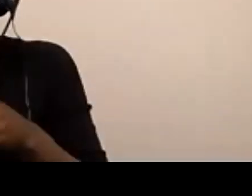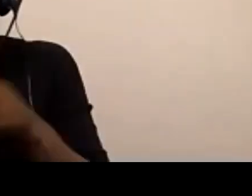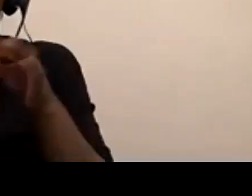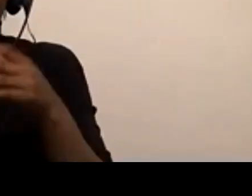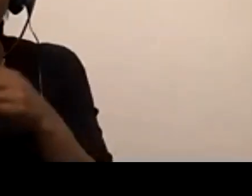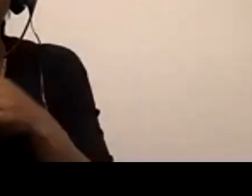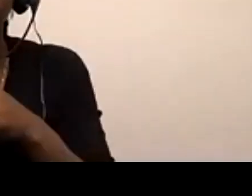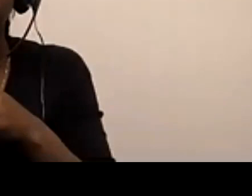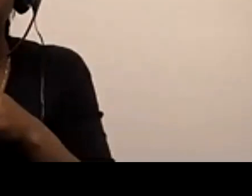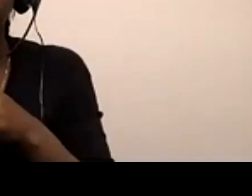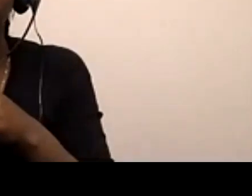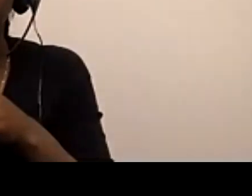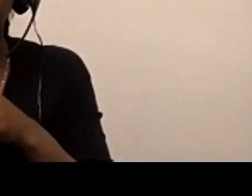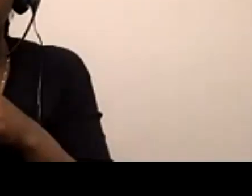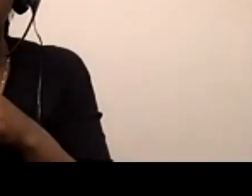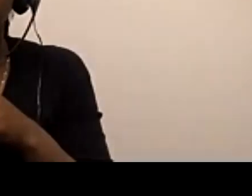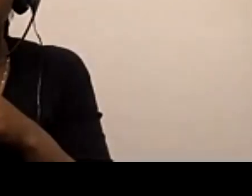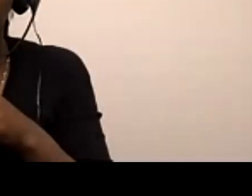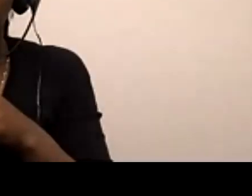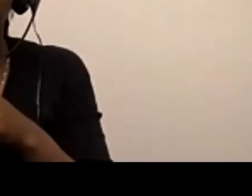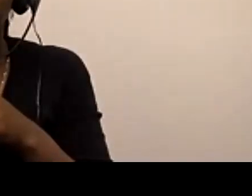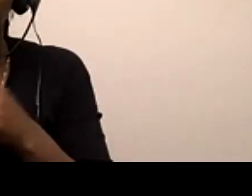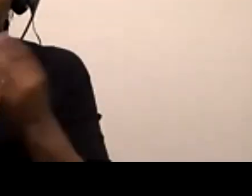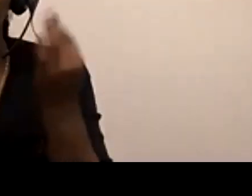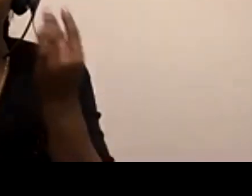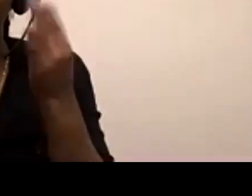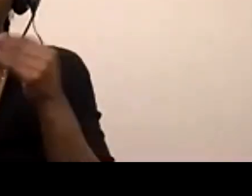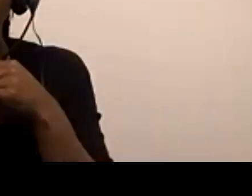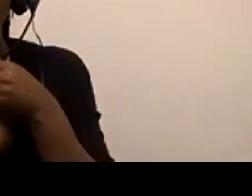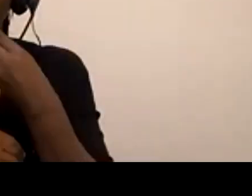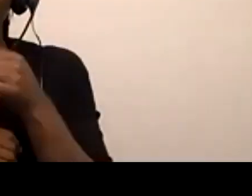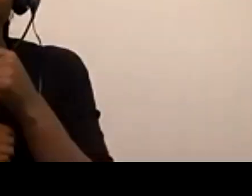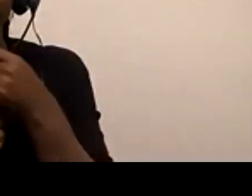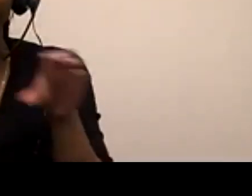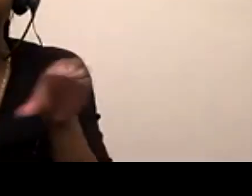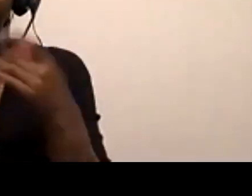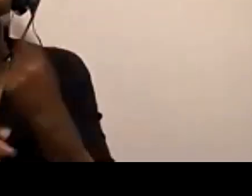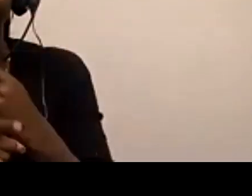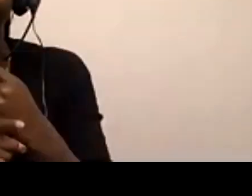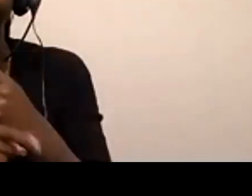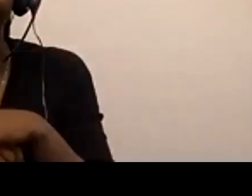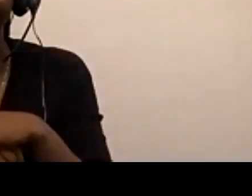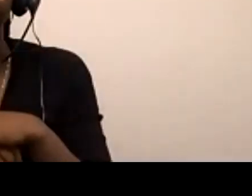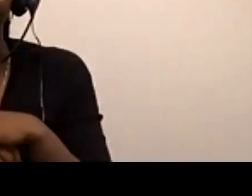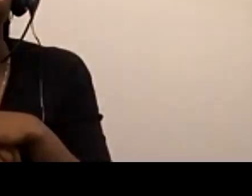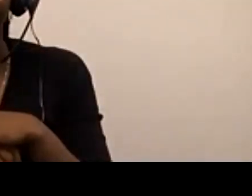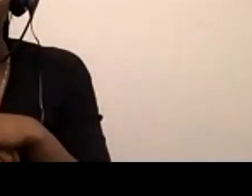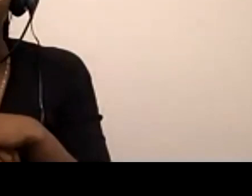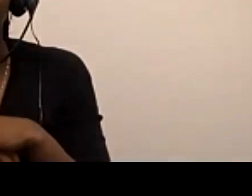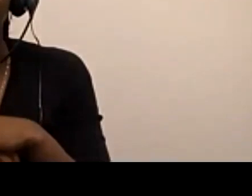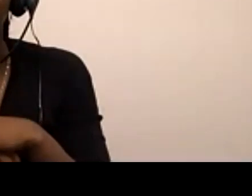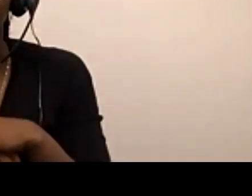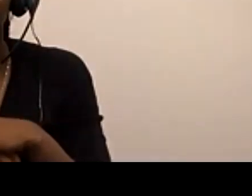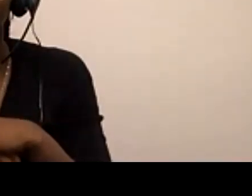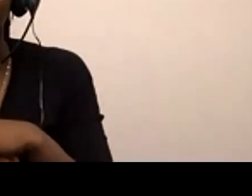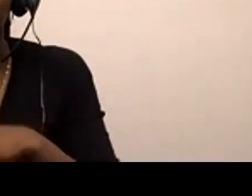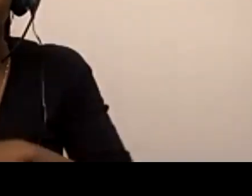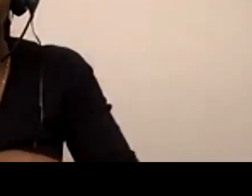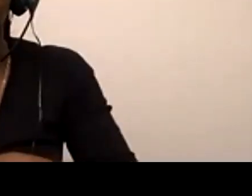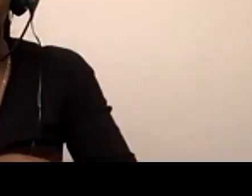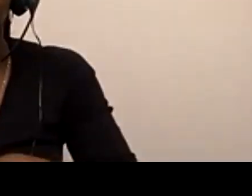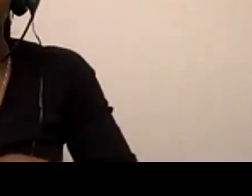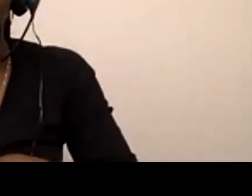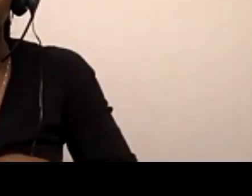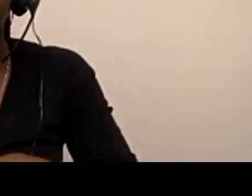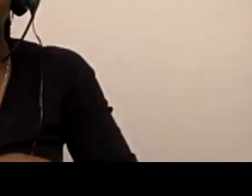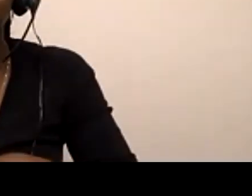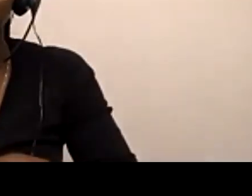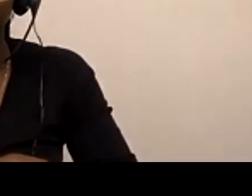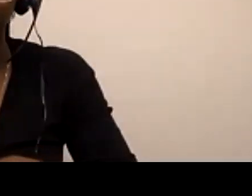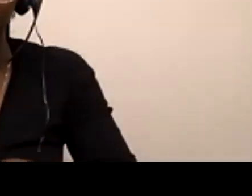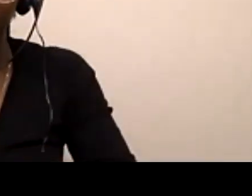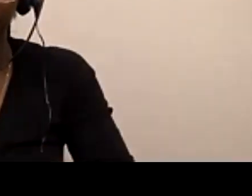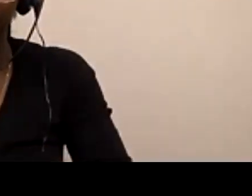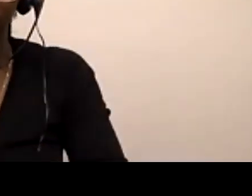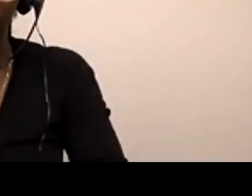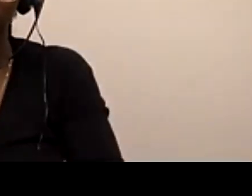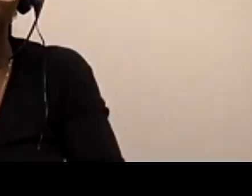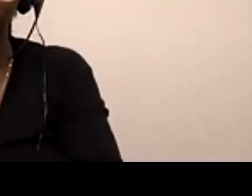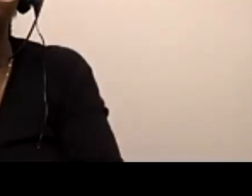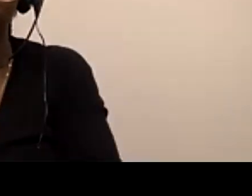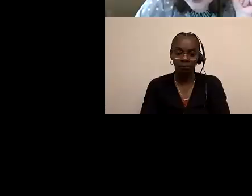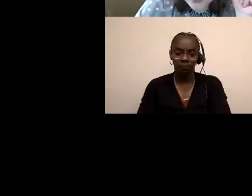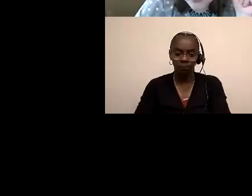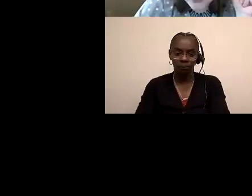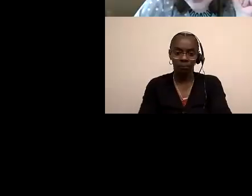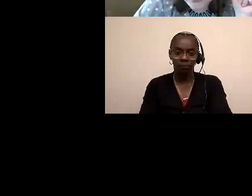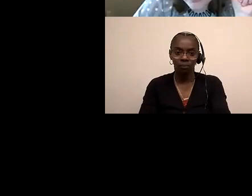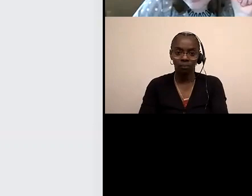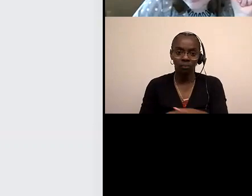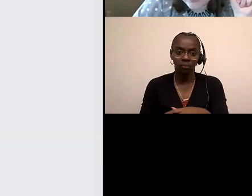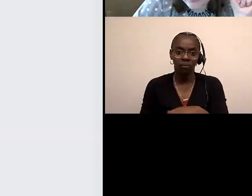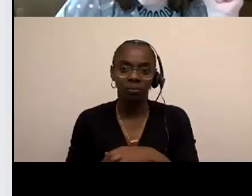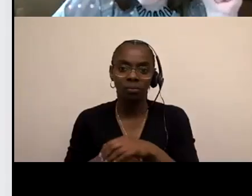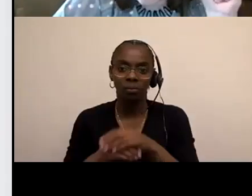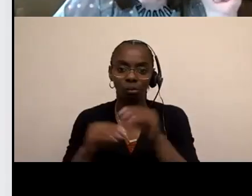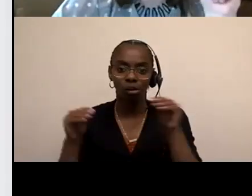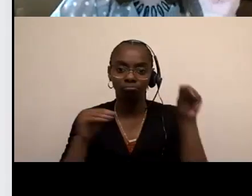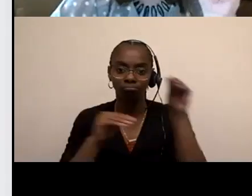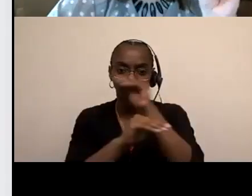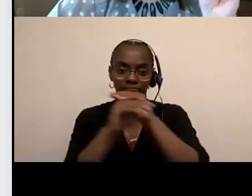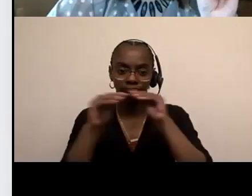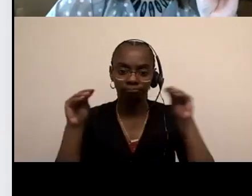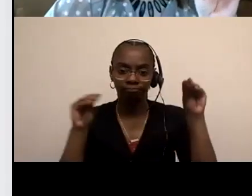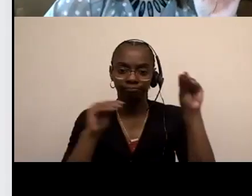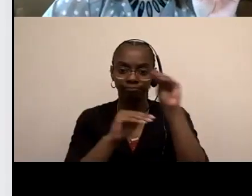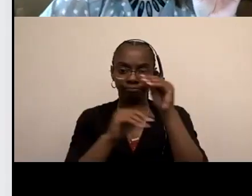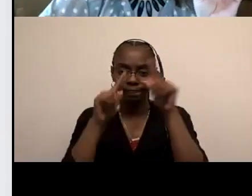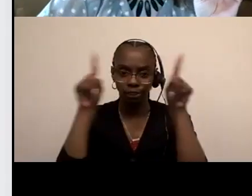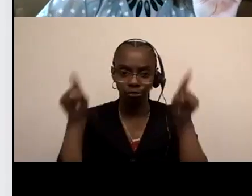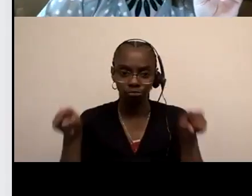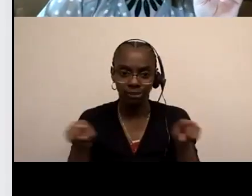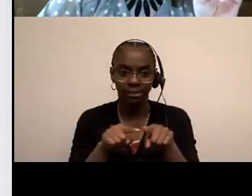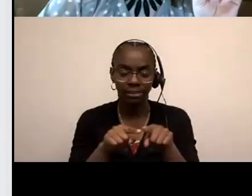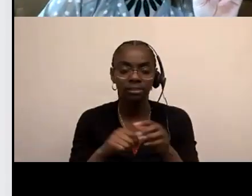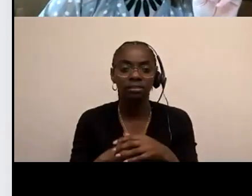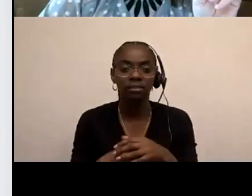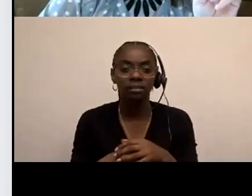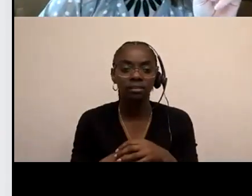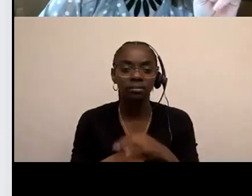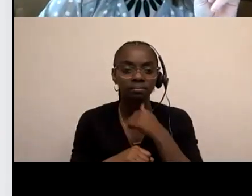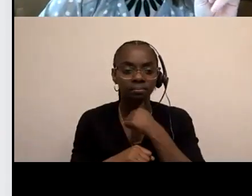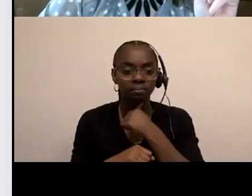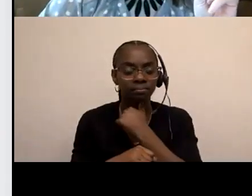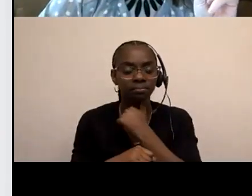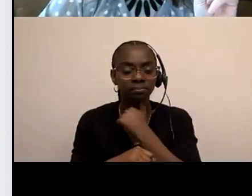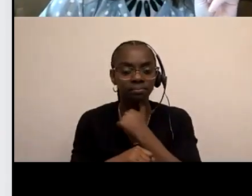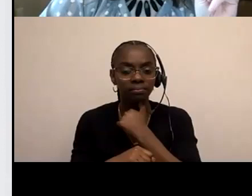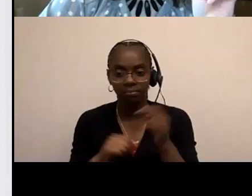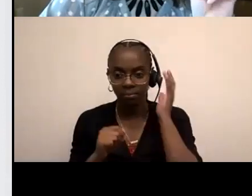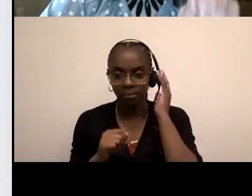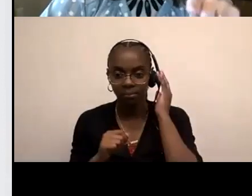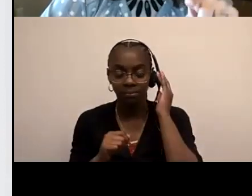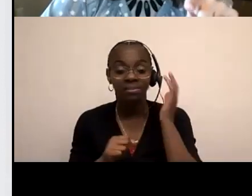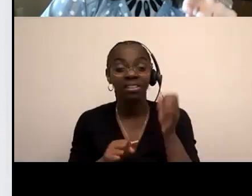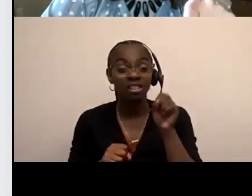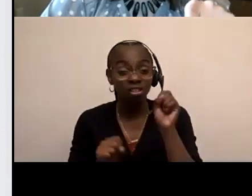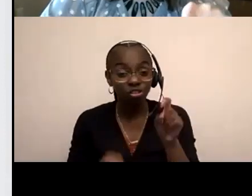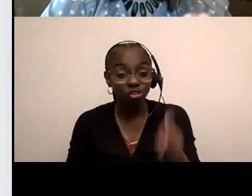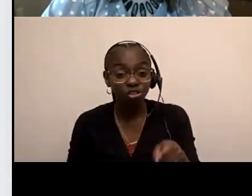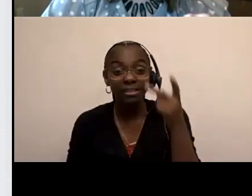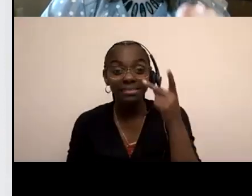THEM INTO-- SWITCHING SCREENS GIVINGING CAPTIONER SOME TIME. YOU SHOULD SEE THE CHILD SAFETY COLLABORATIVE